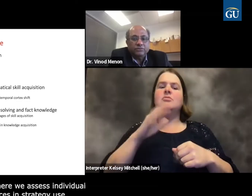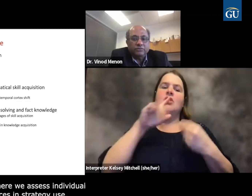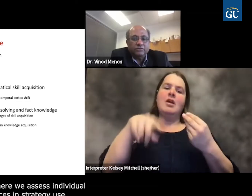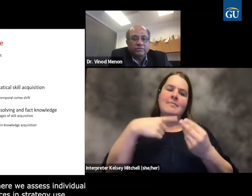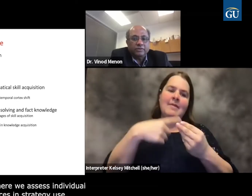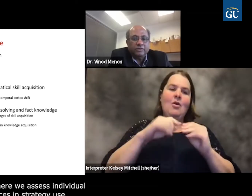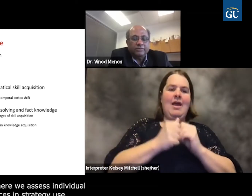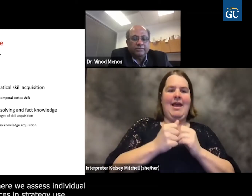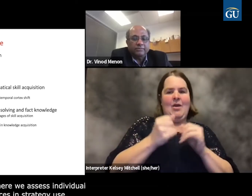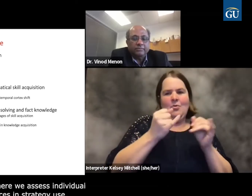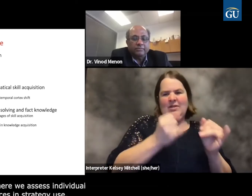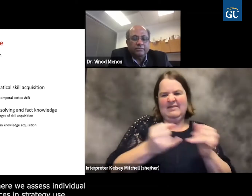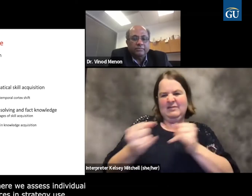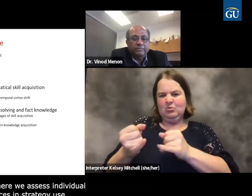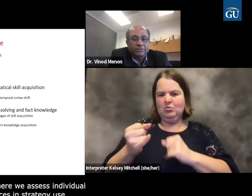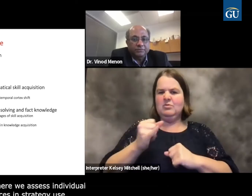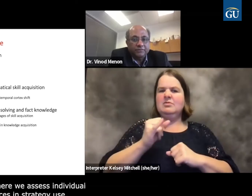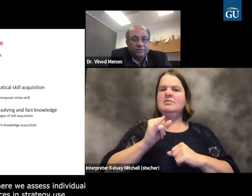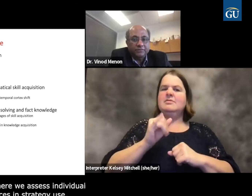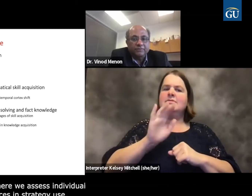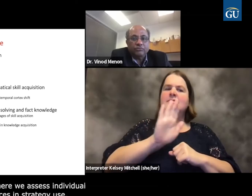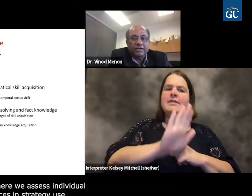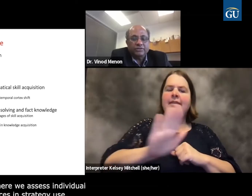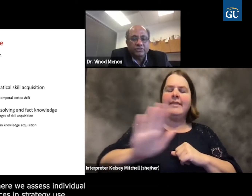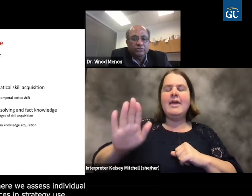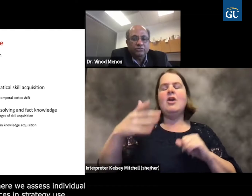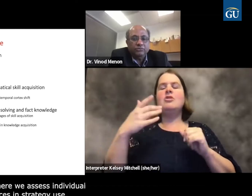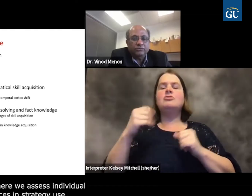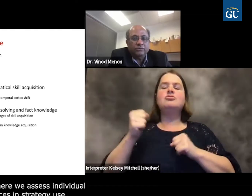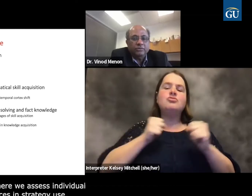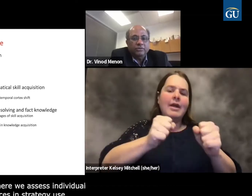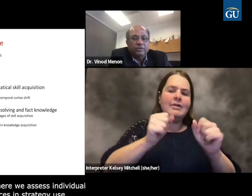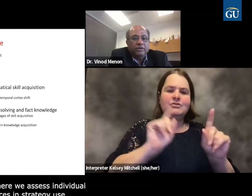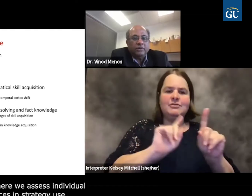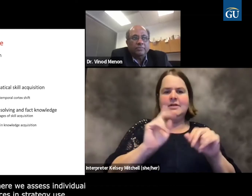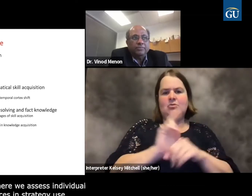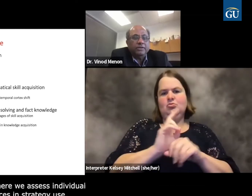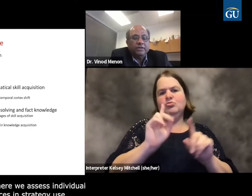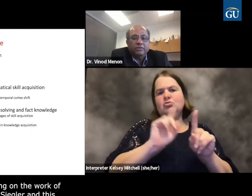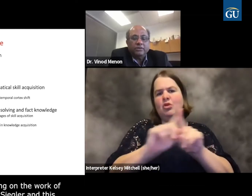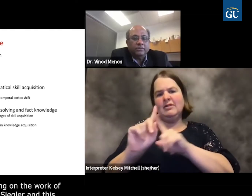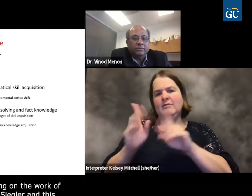we assess